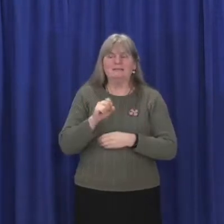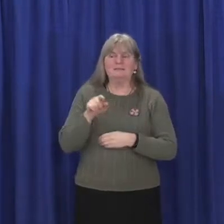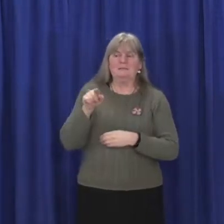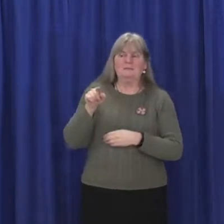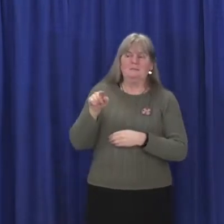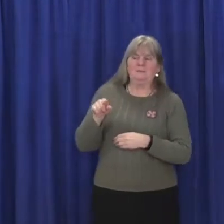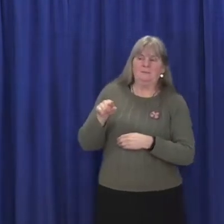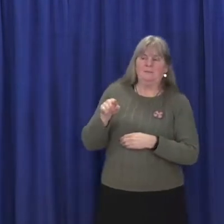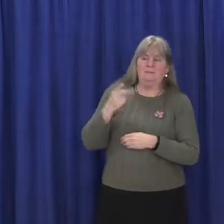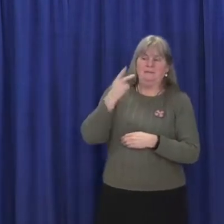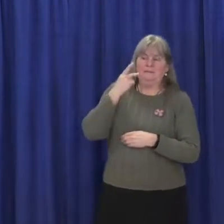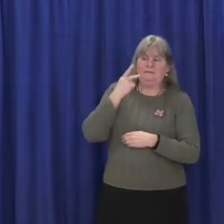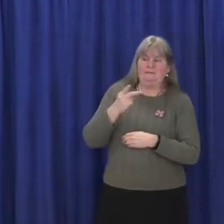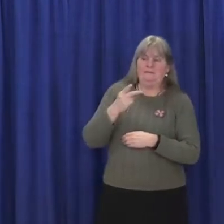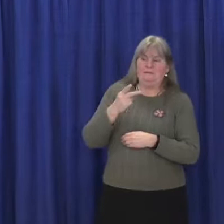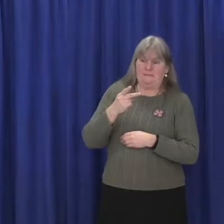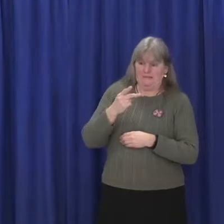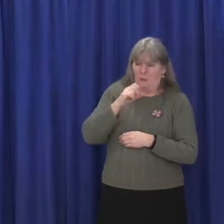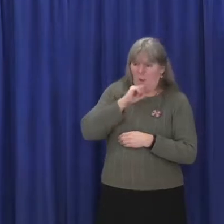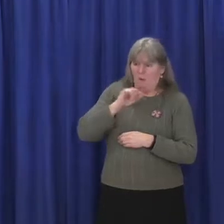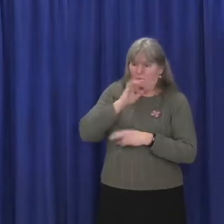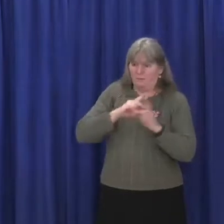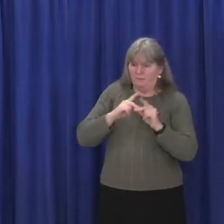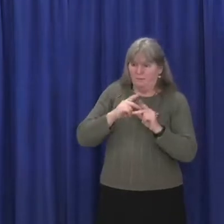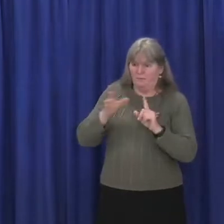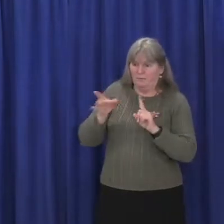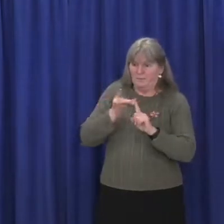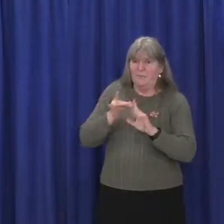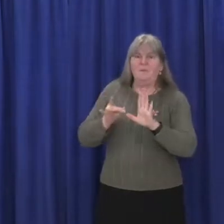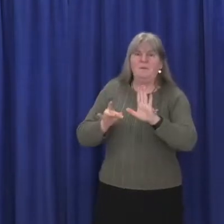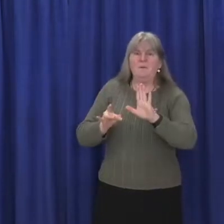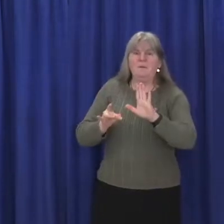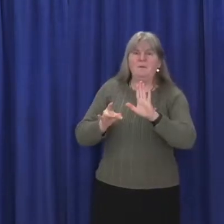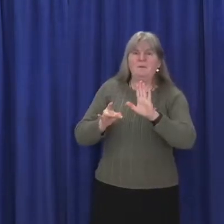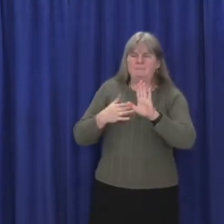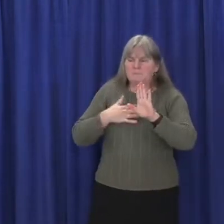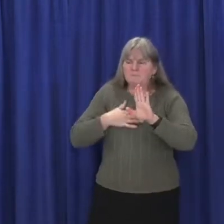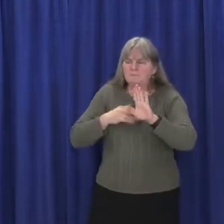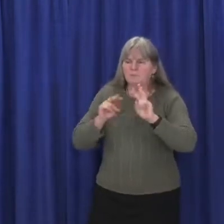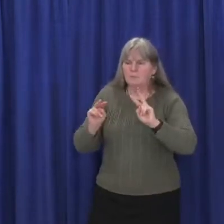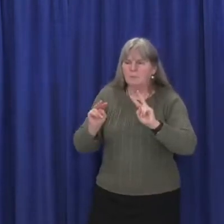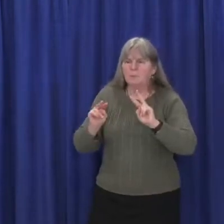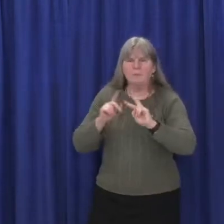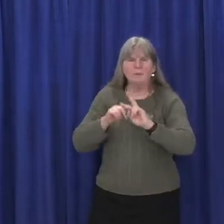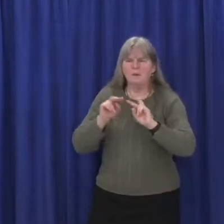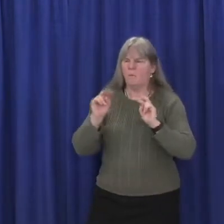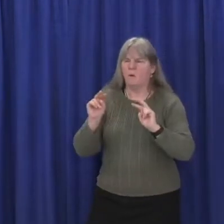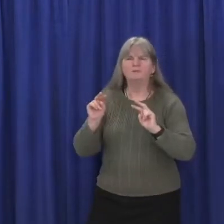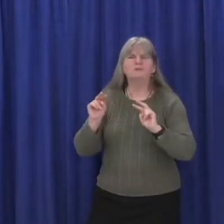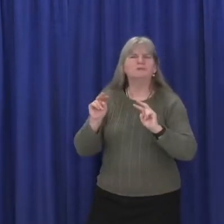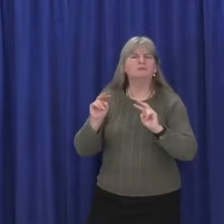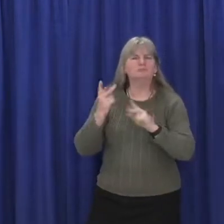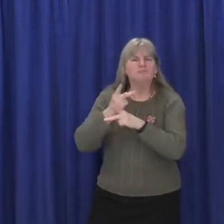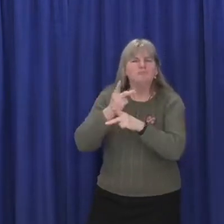I am concerned. And I want to assure you that everything is being done to take care of these people, including involving their,